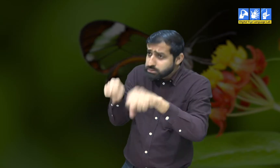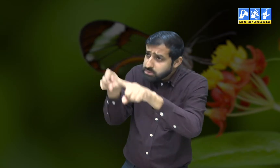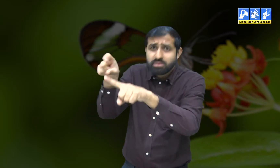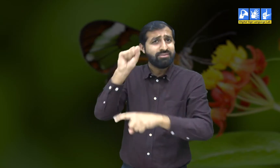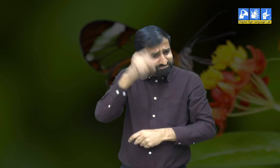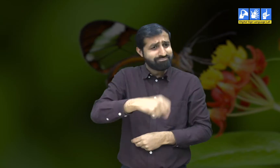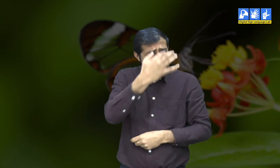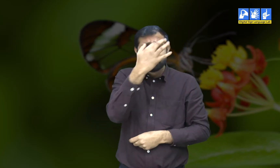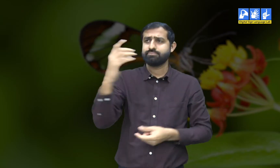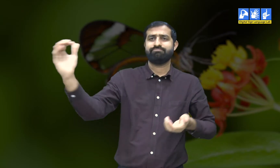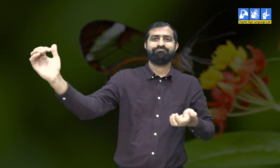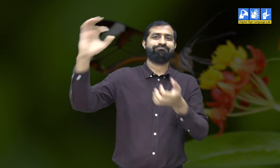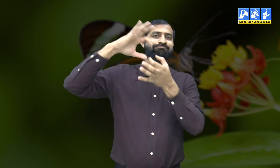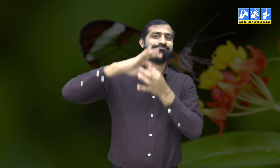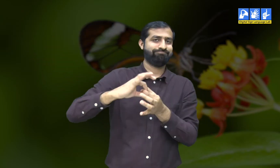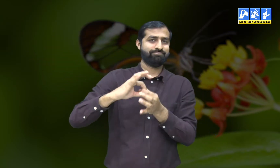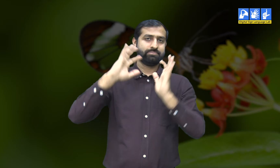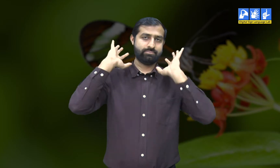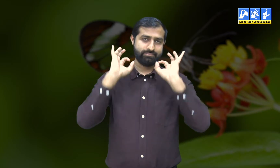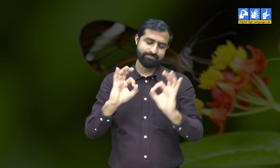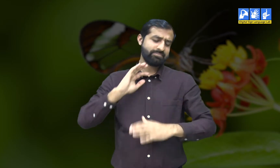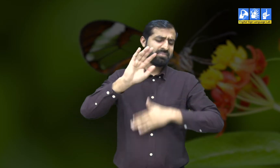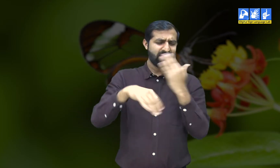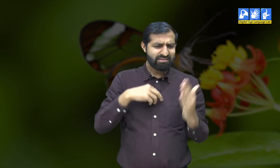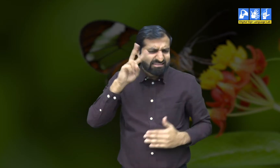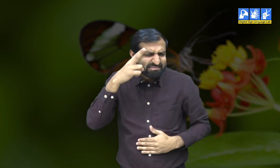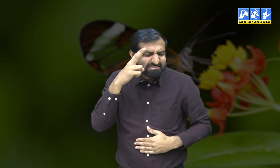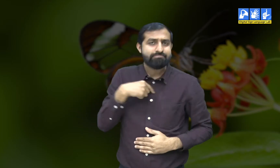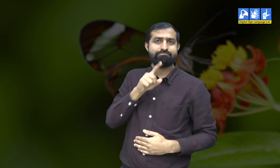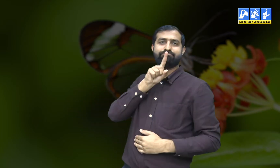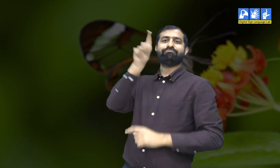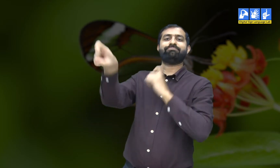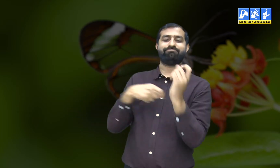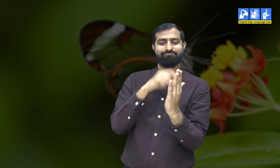He agreed to help him. Whenever in doubt, Richard would write to him.